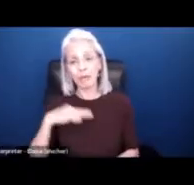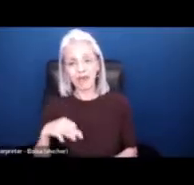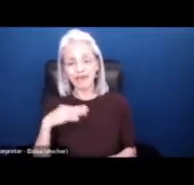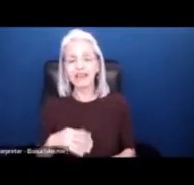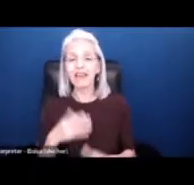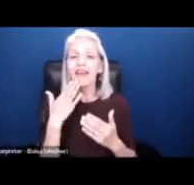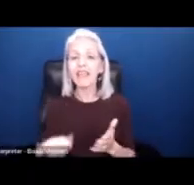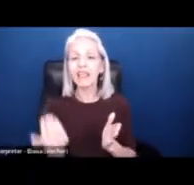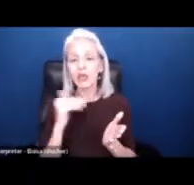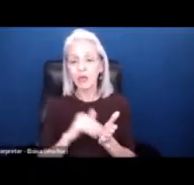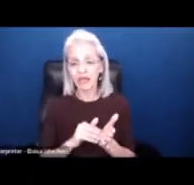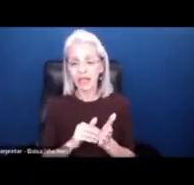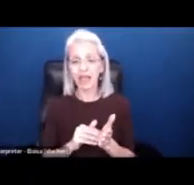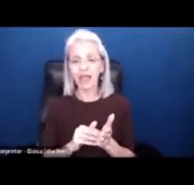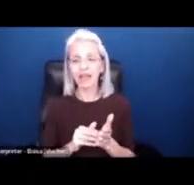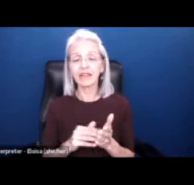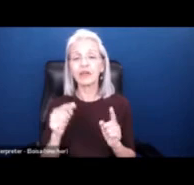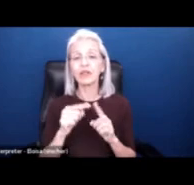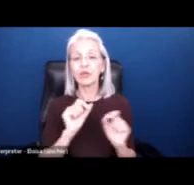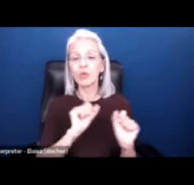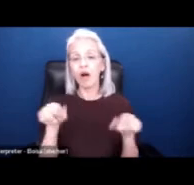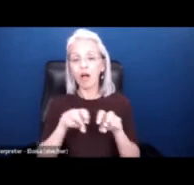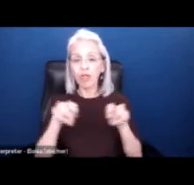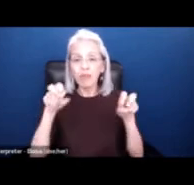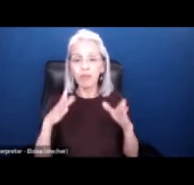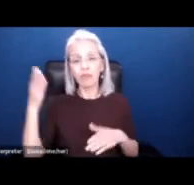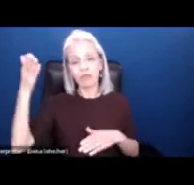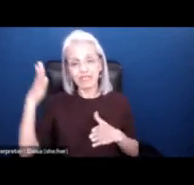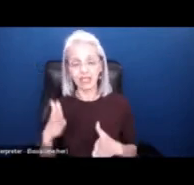once more to all of the presenters today and for contributing to the Behavioral